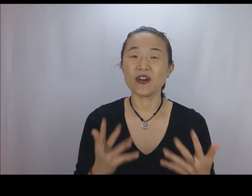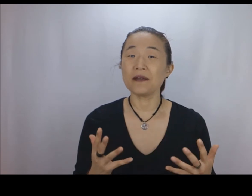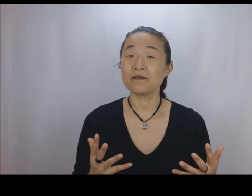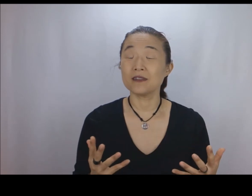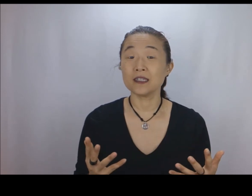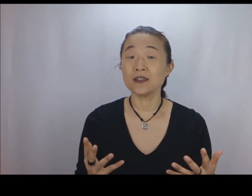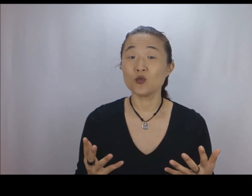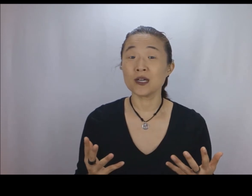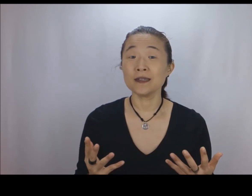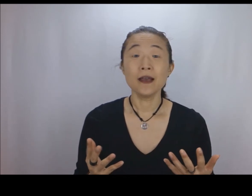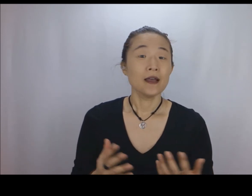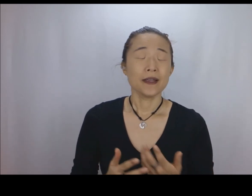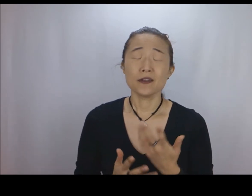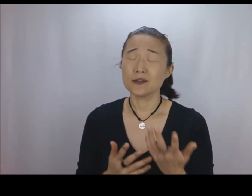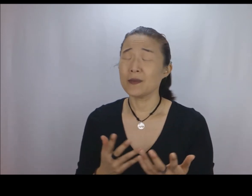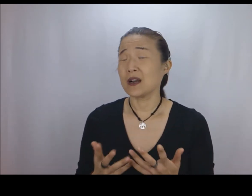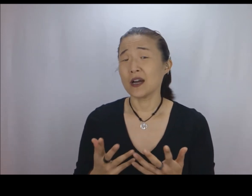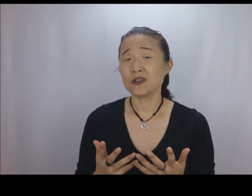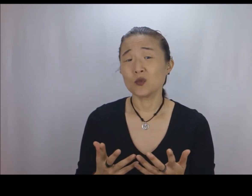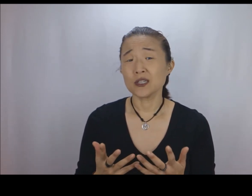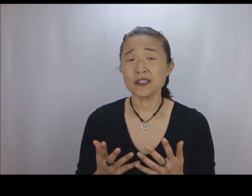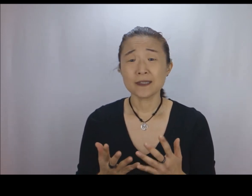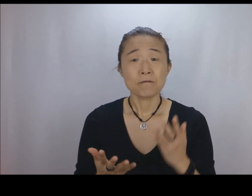So you've survived Unit 1, and you learned about a hundred words.